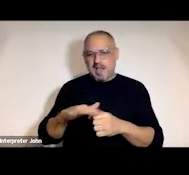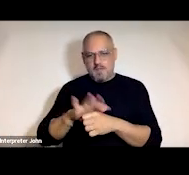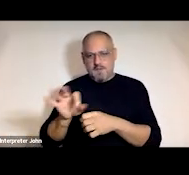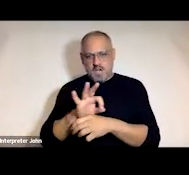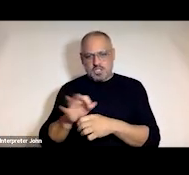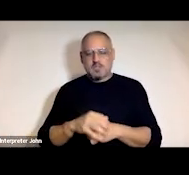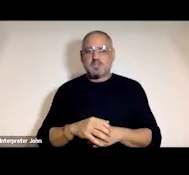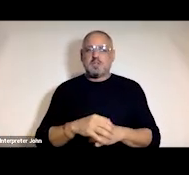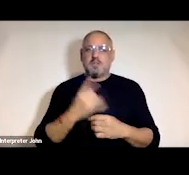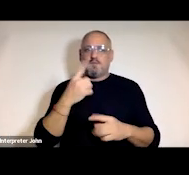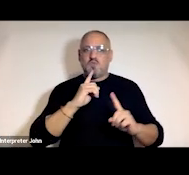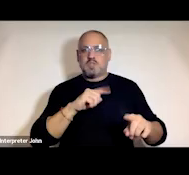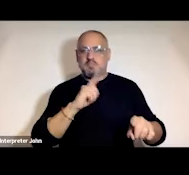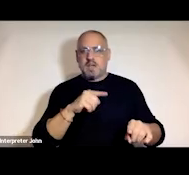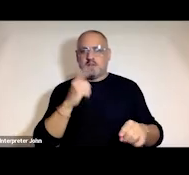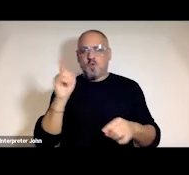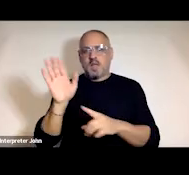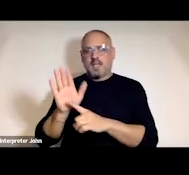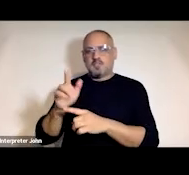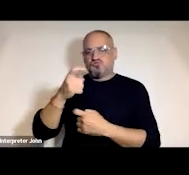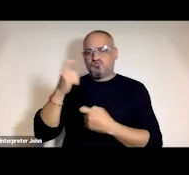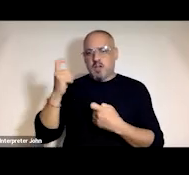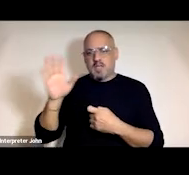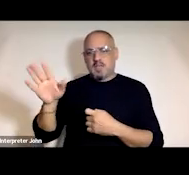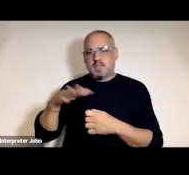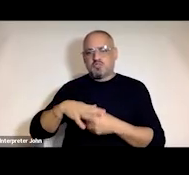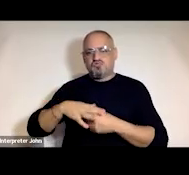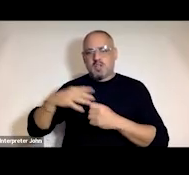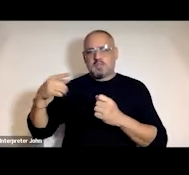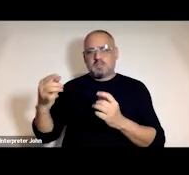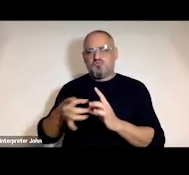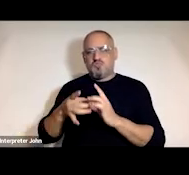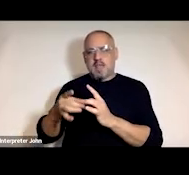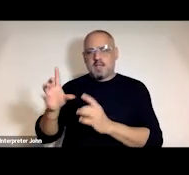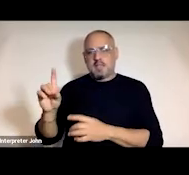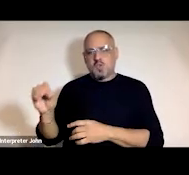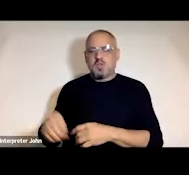as a response to his trauma and stress-related disorder of PTSD.